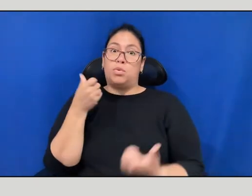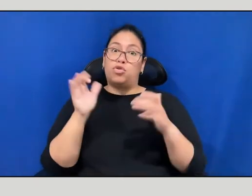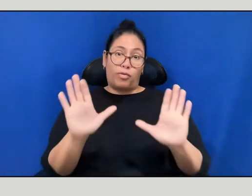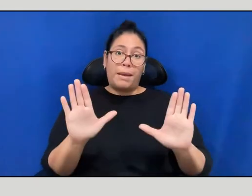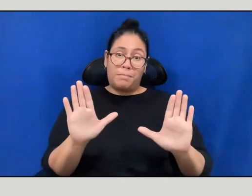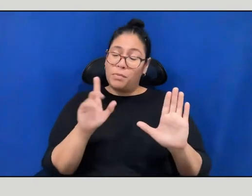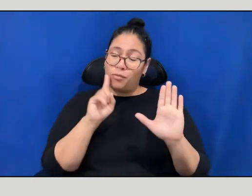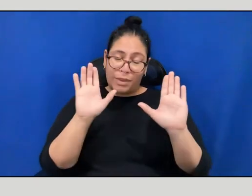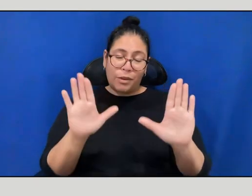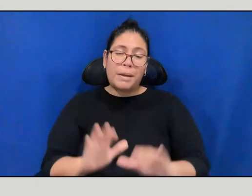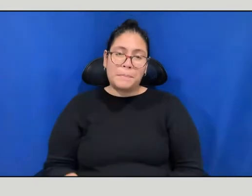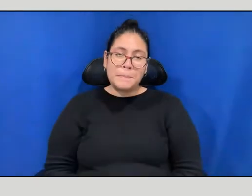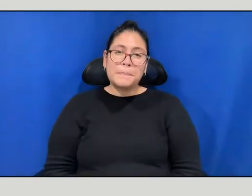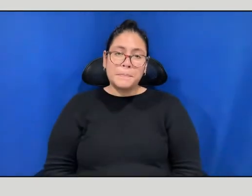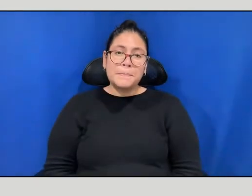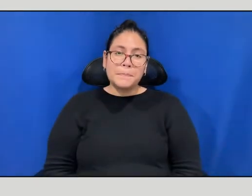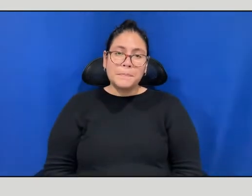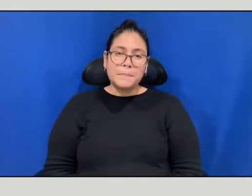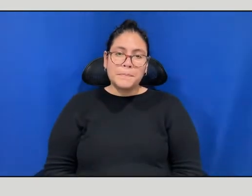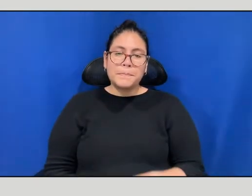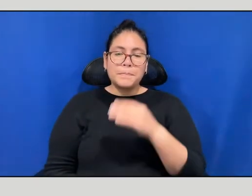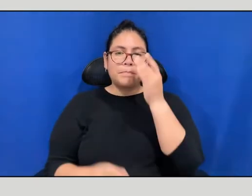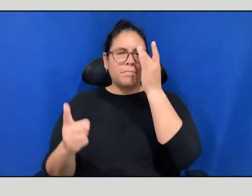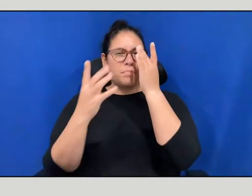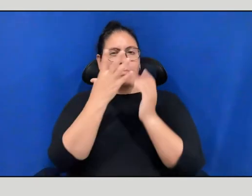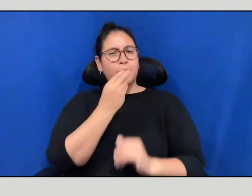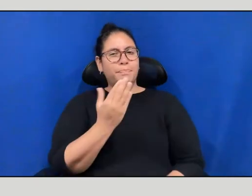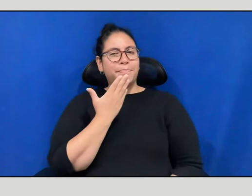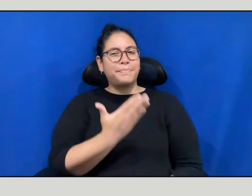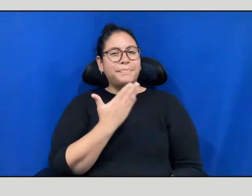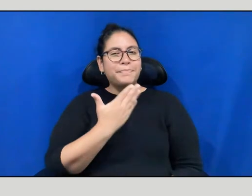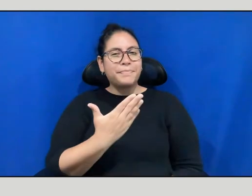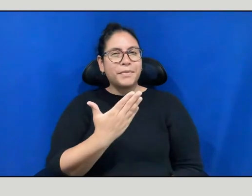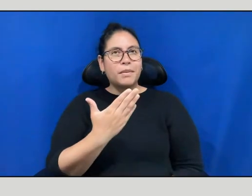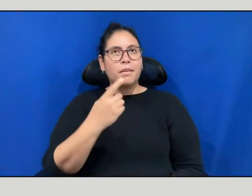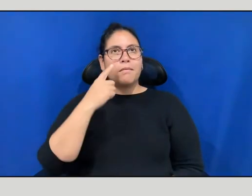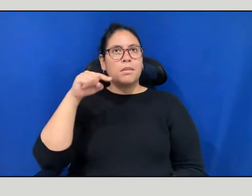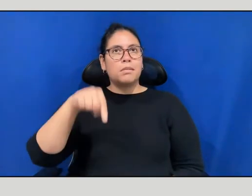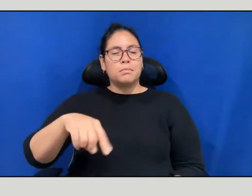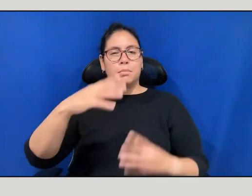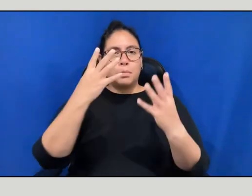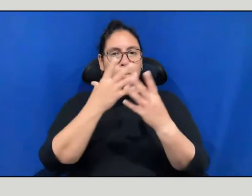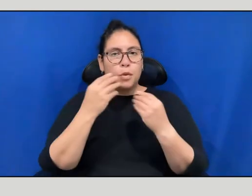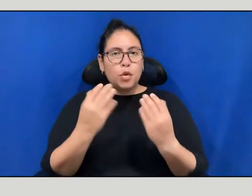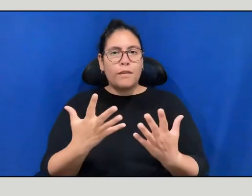Beautiful, beautiful. Thank you for this beautiful, beautiful, in-depth look at your work.